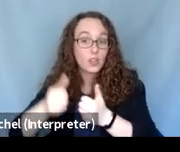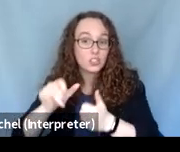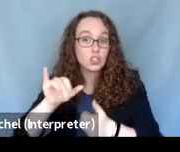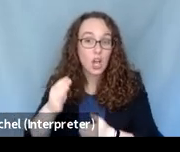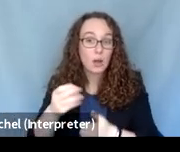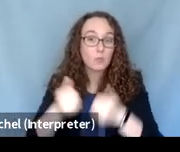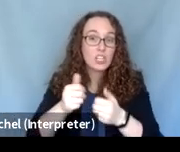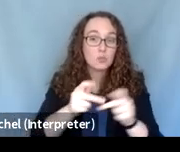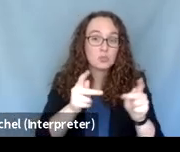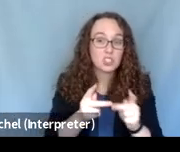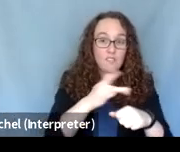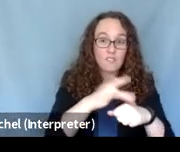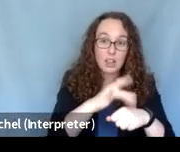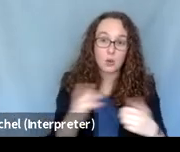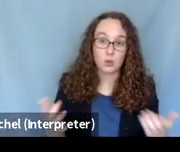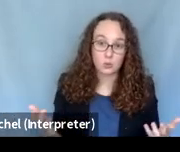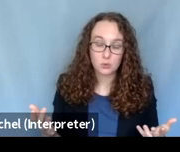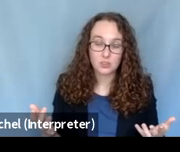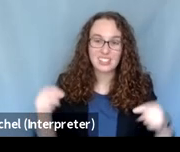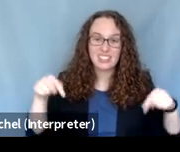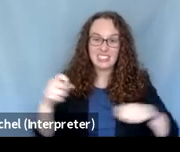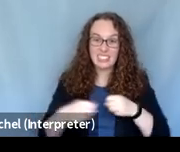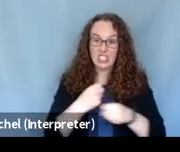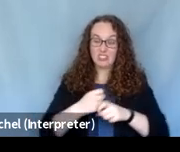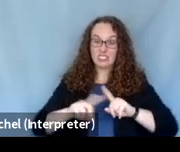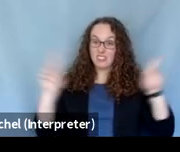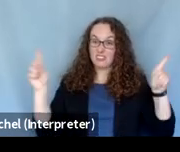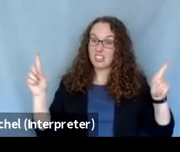different year, it's so different so